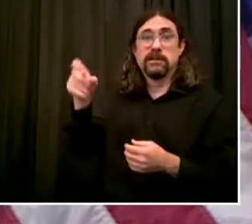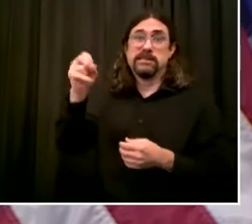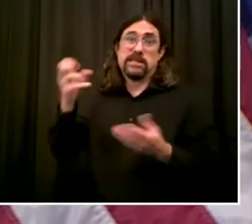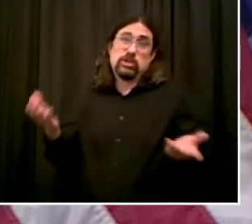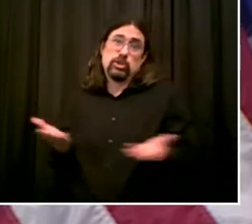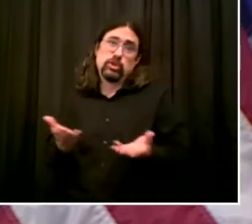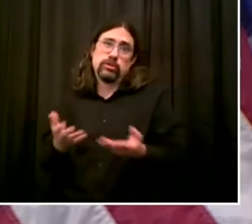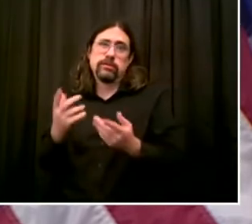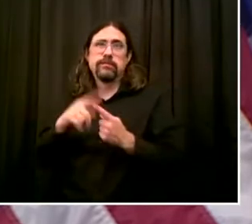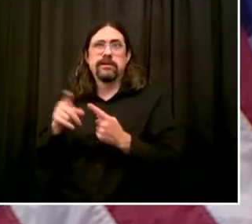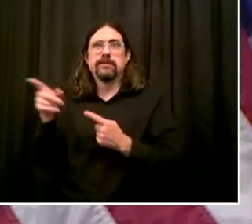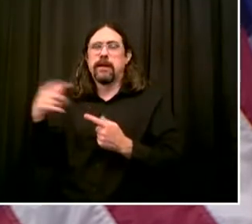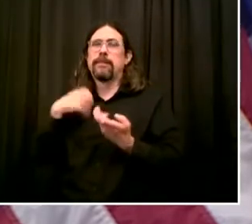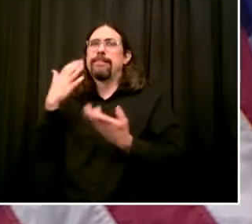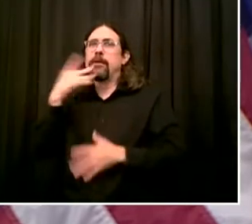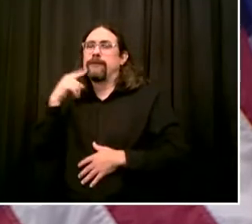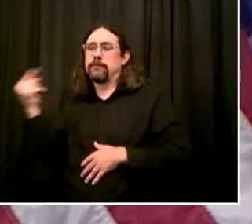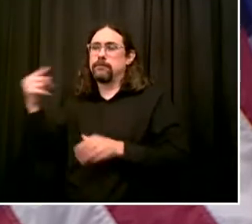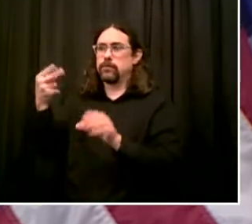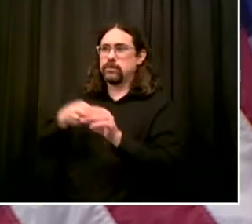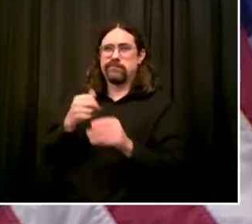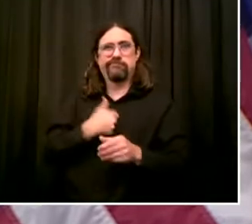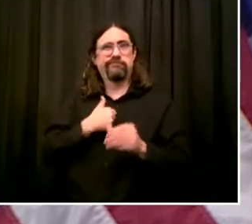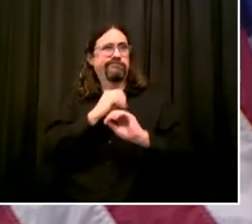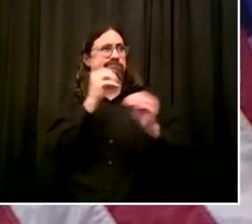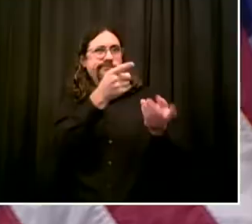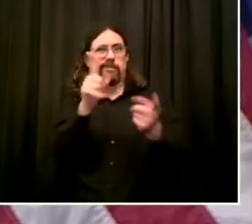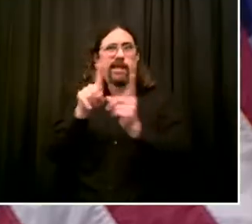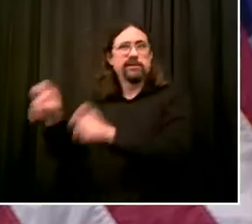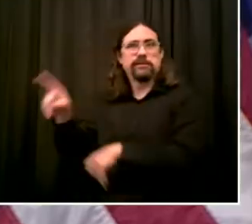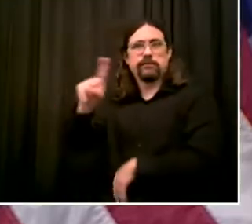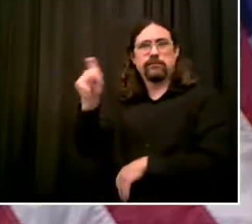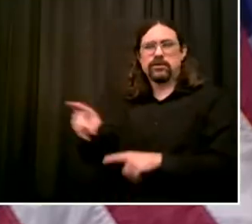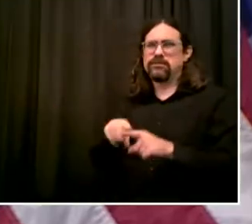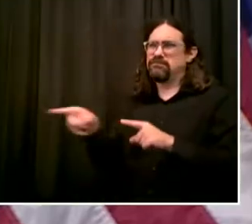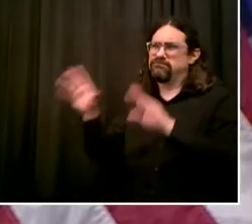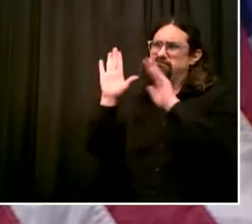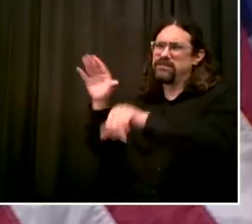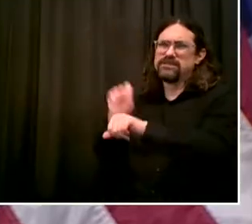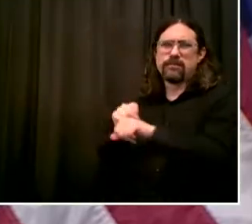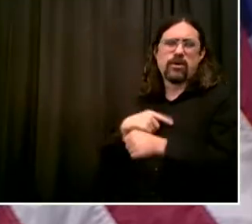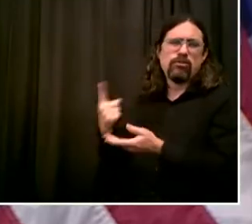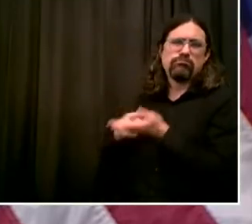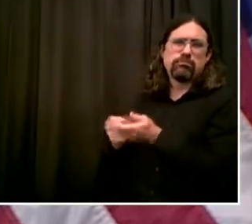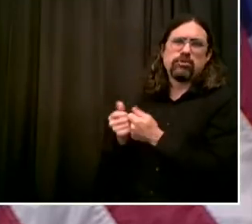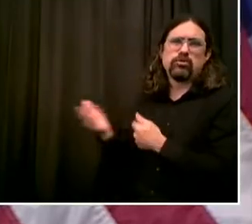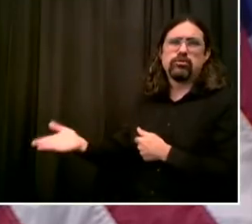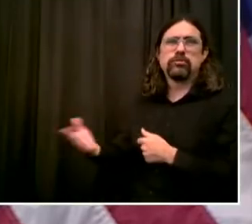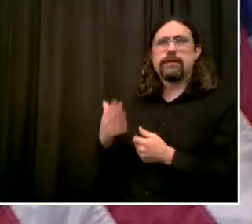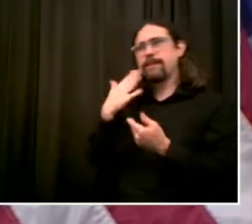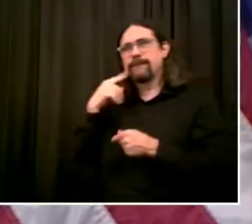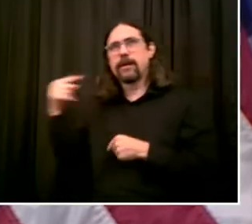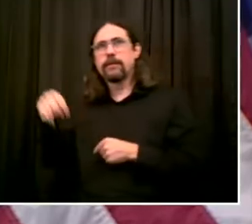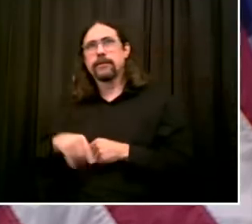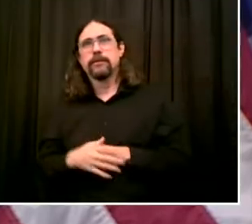PLAN THAT WILL REALLY WORK AND